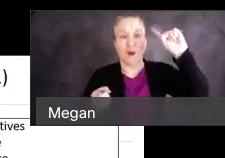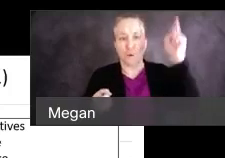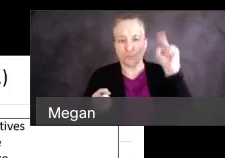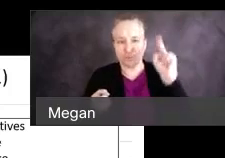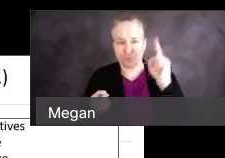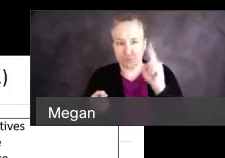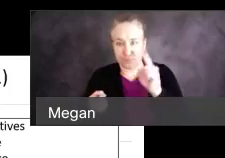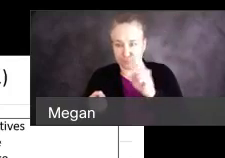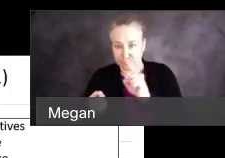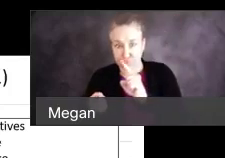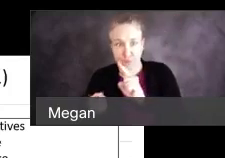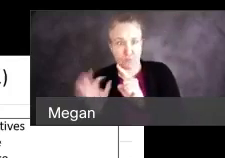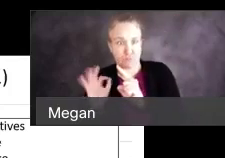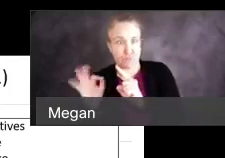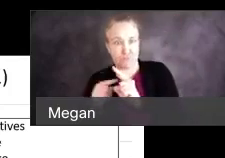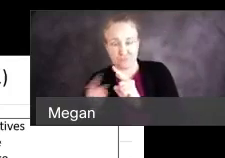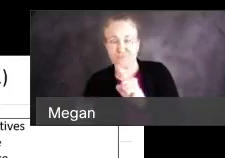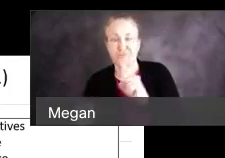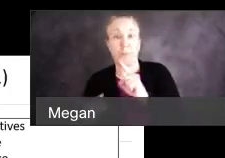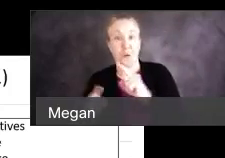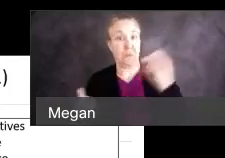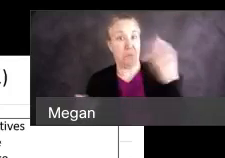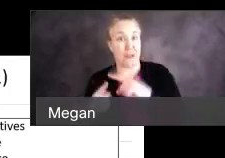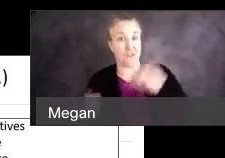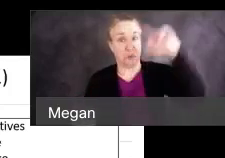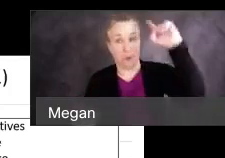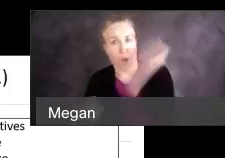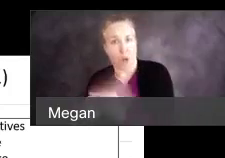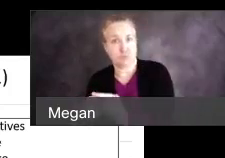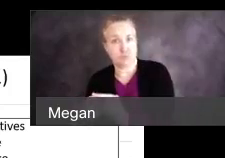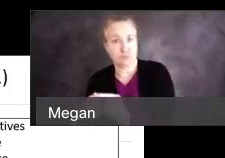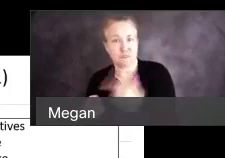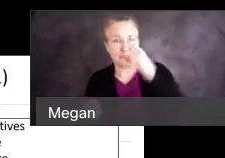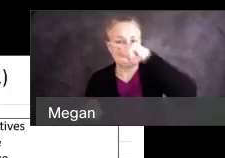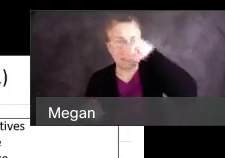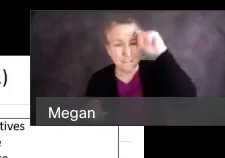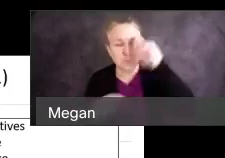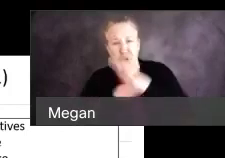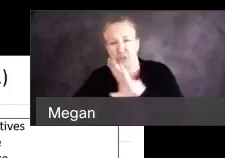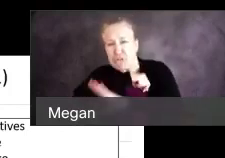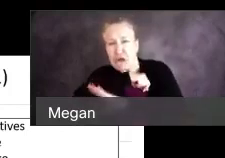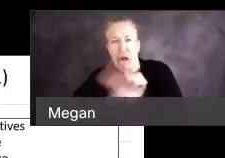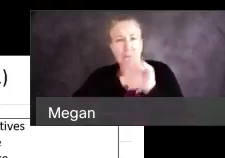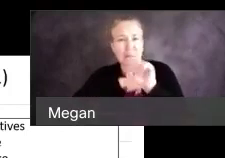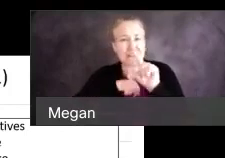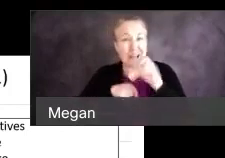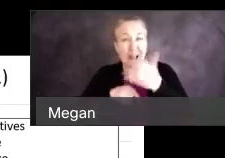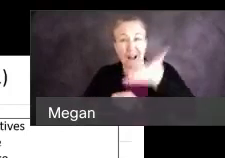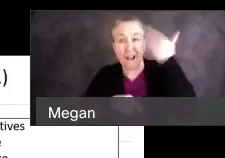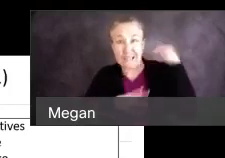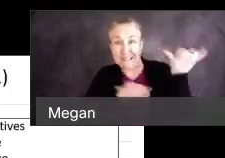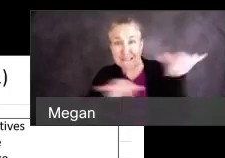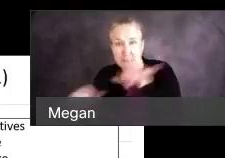still not back to our, sort of, summer/early fall baseline and we're getting closer,